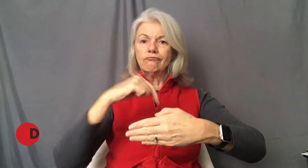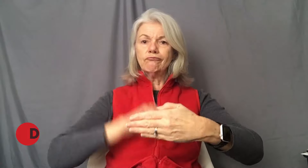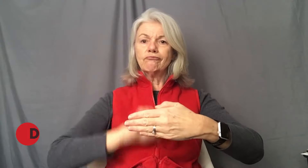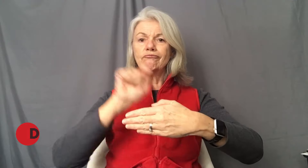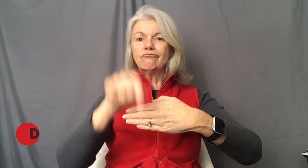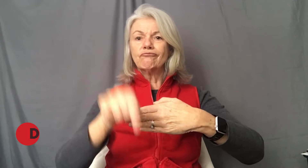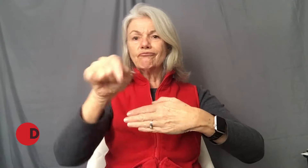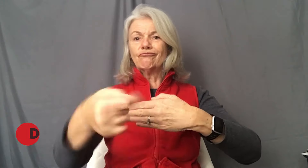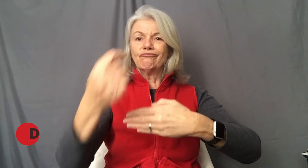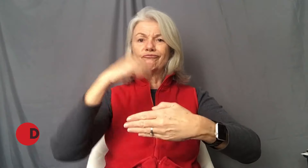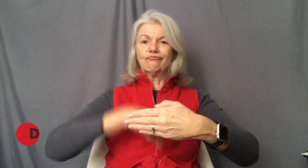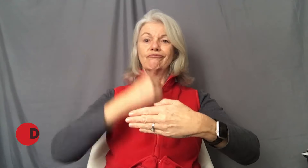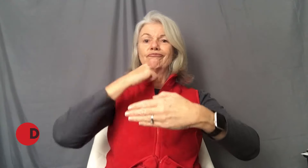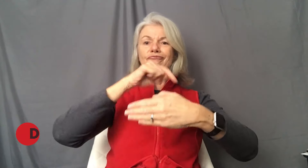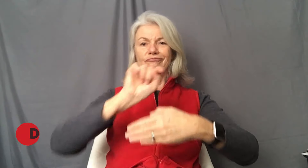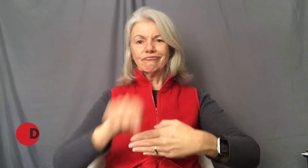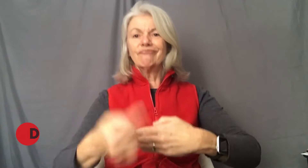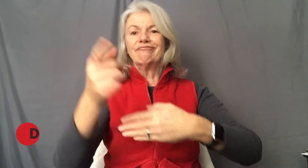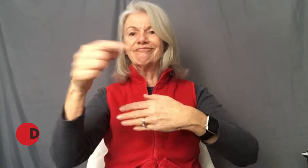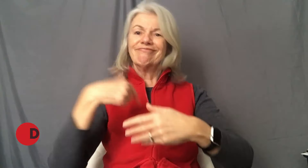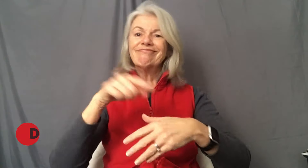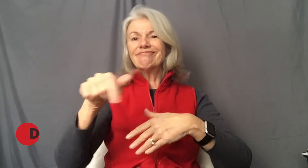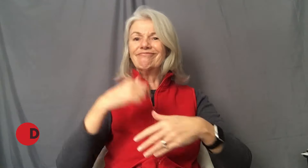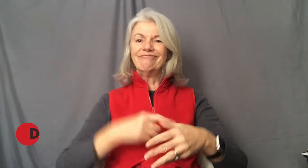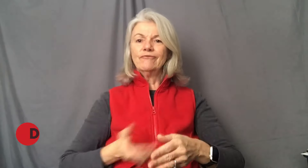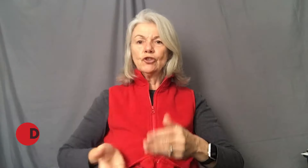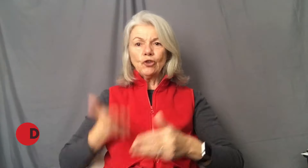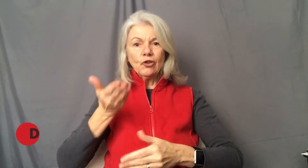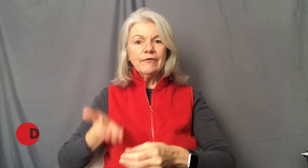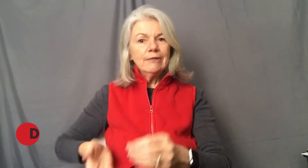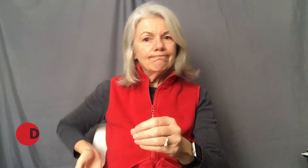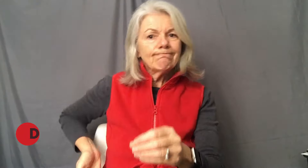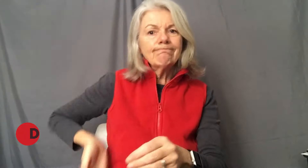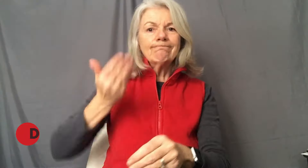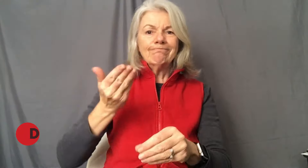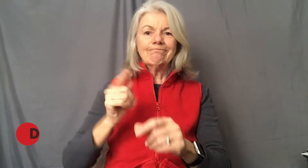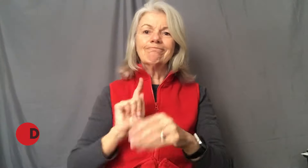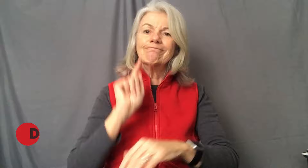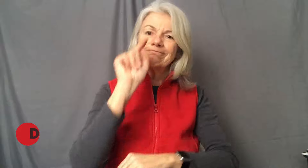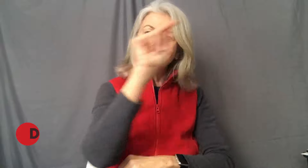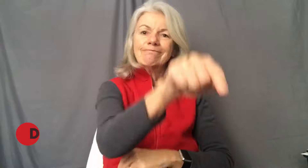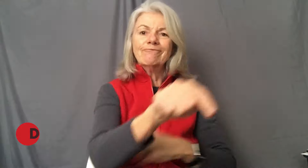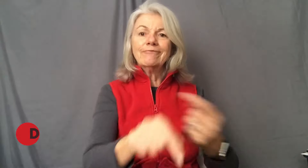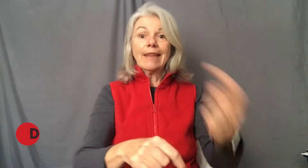it bounces on that side, the other person has to let it bounce when the ball is returned